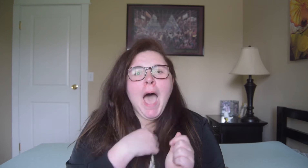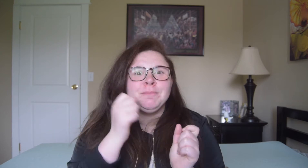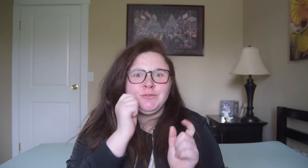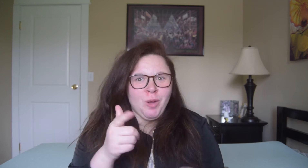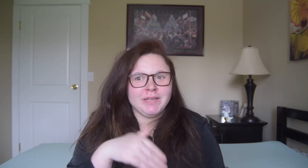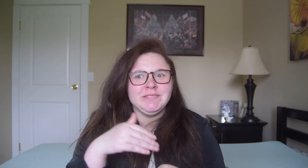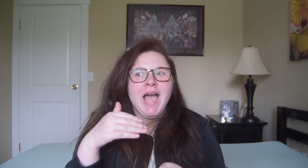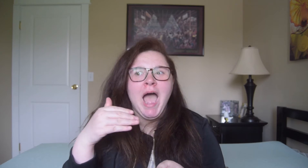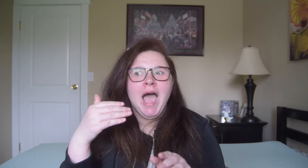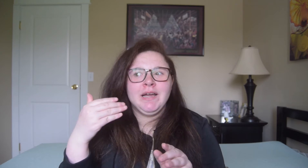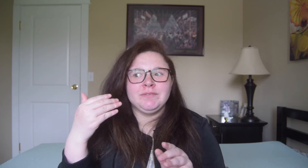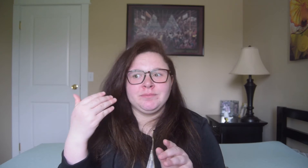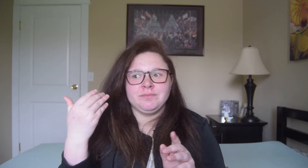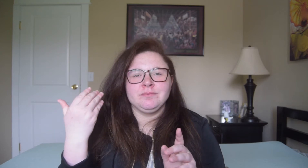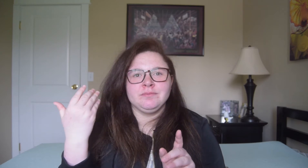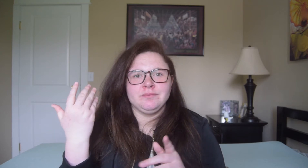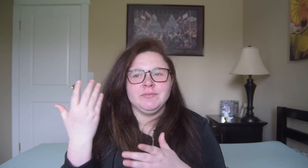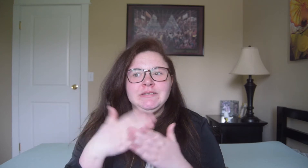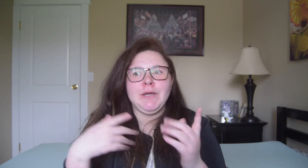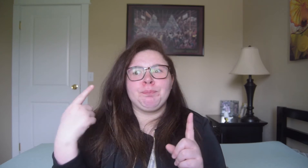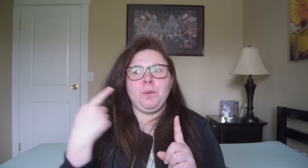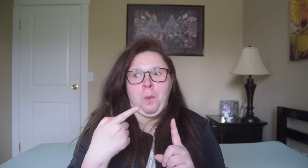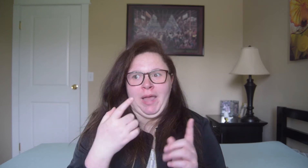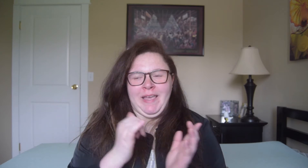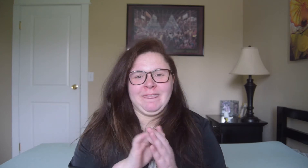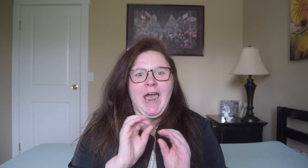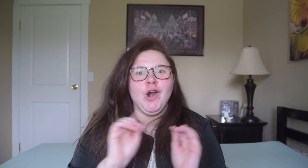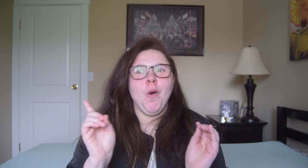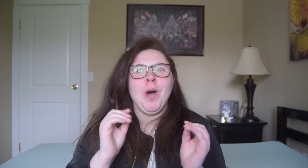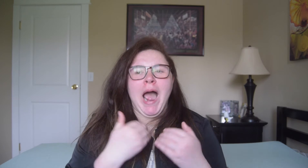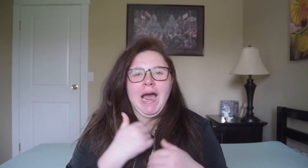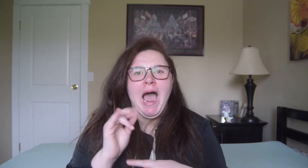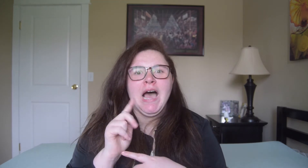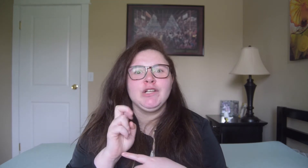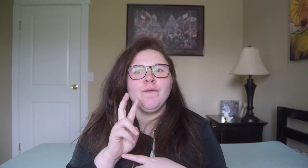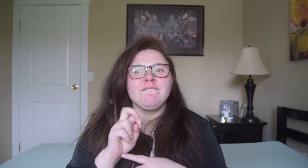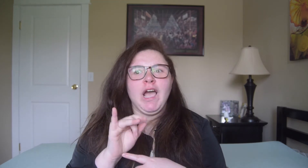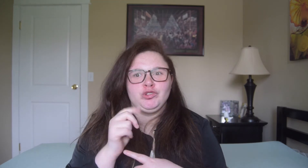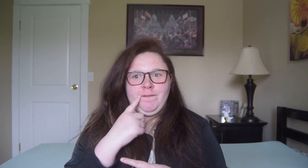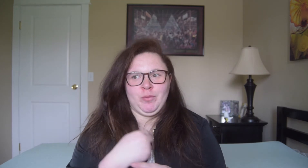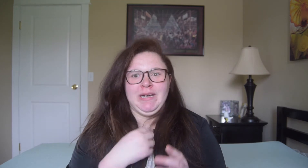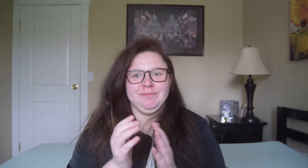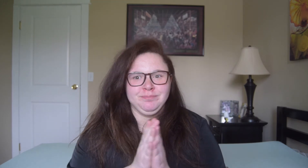I'm surprised at some point no one had an intervention for me